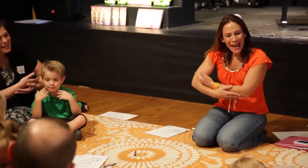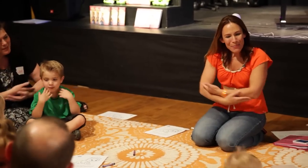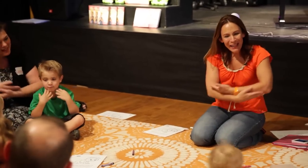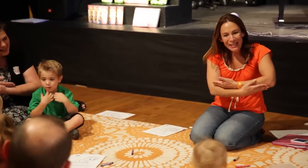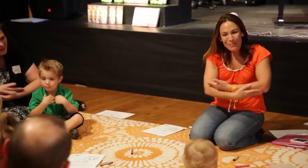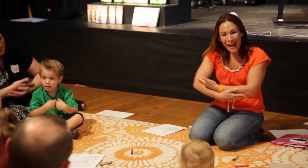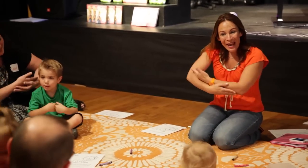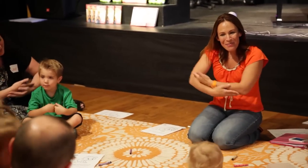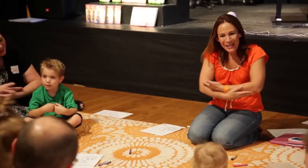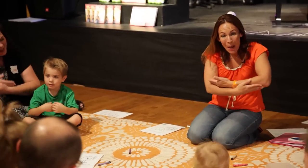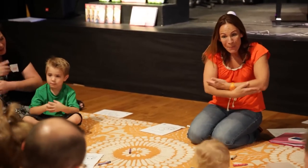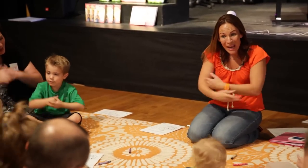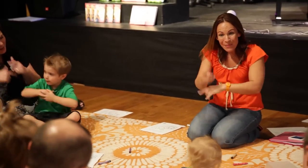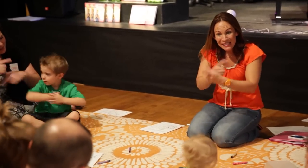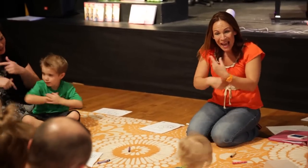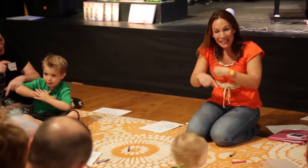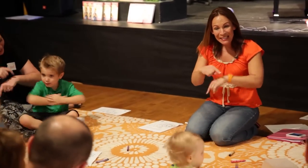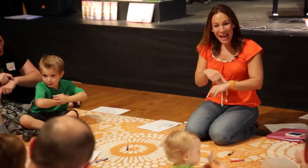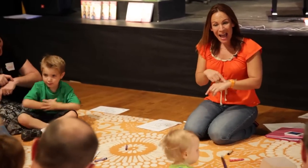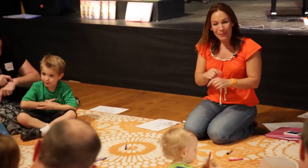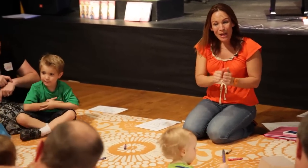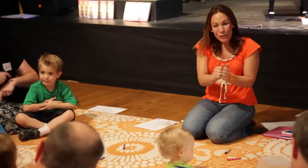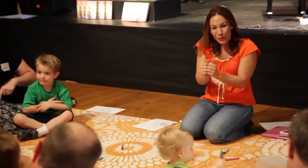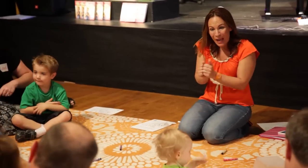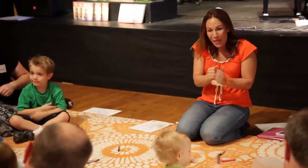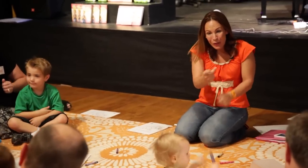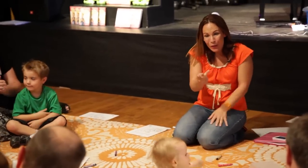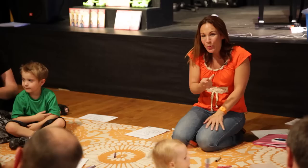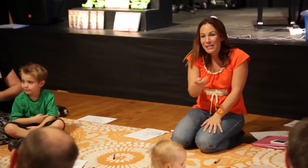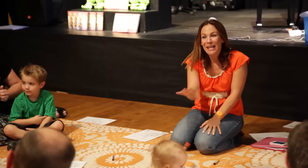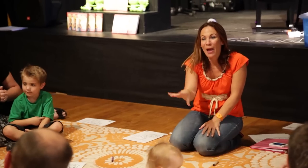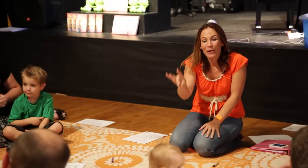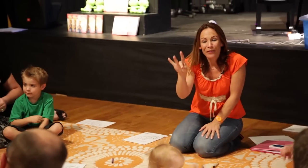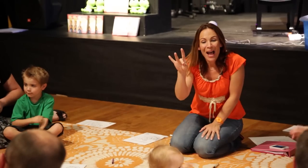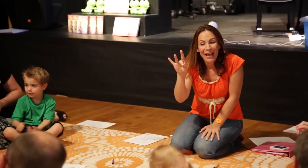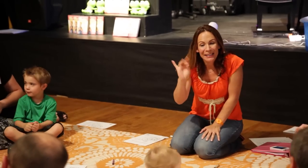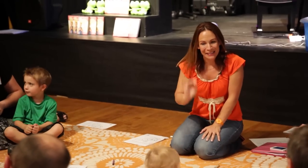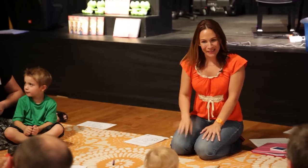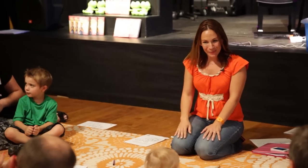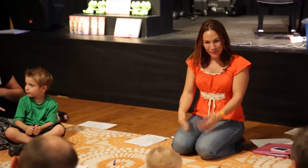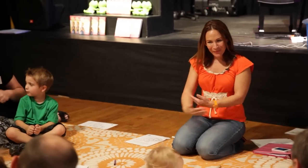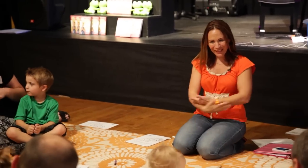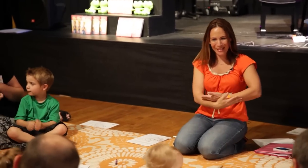Baby, baby, baby signing time Together you and I will find